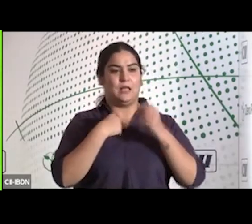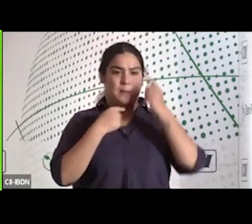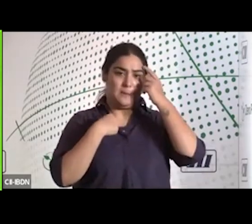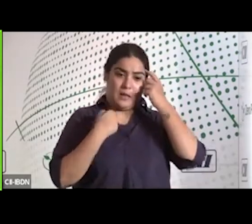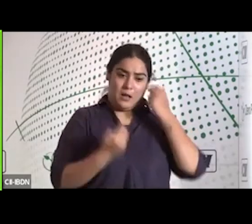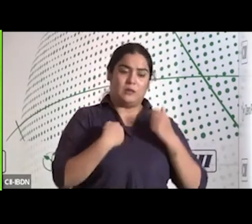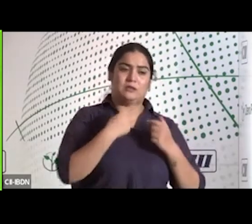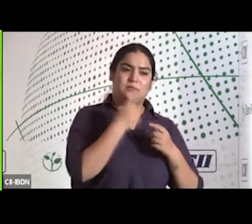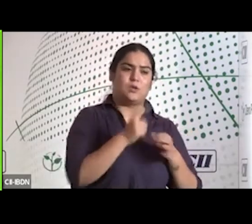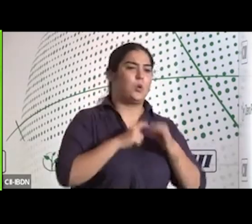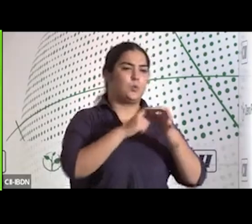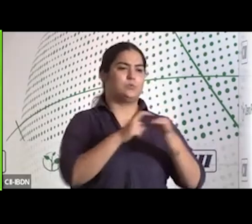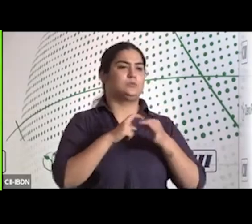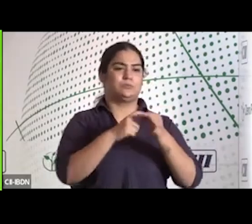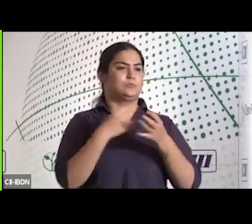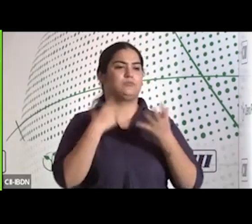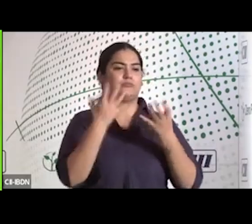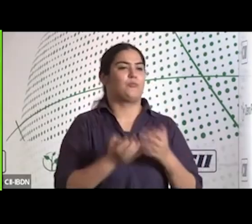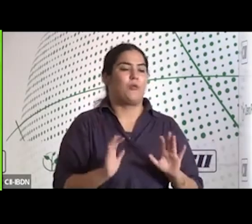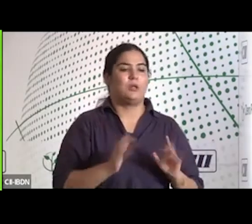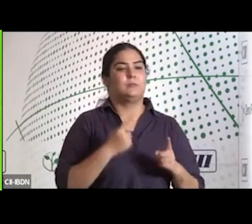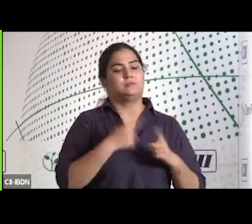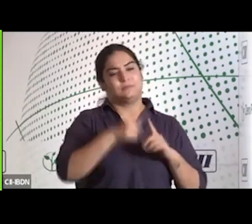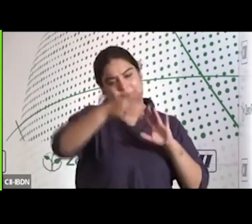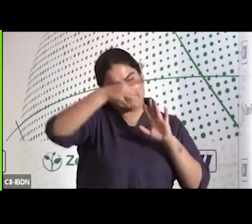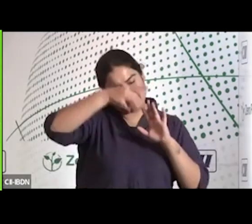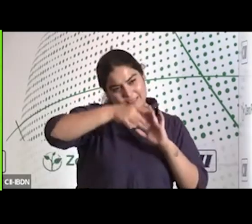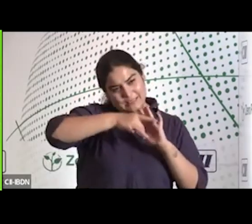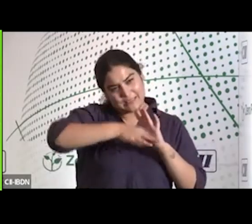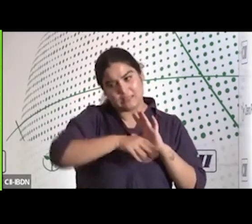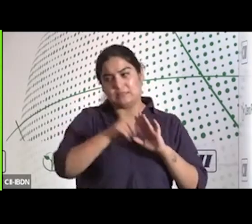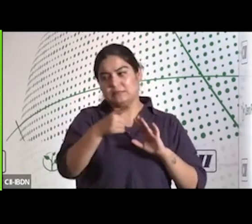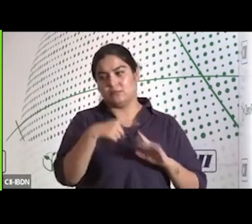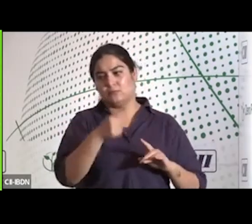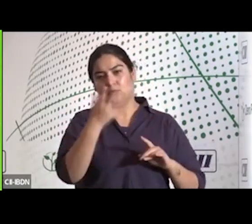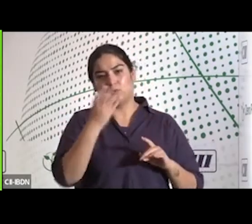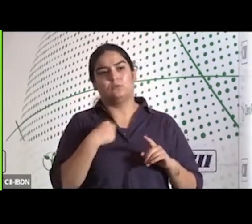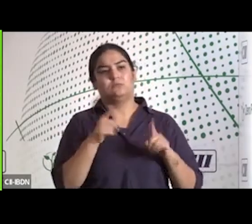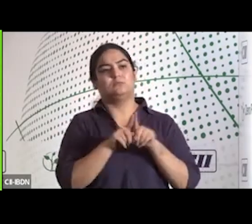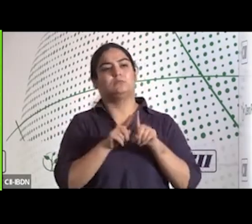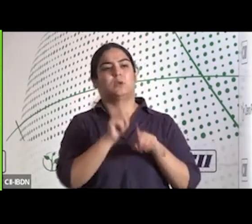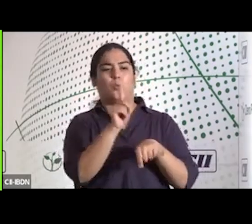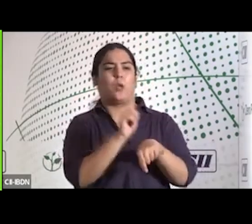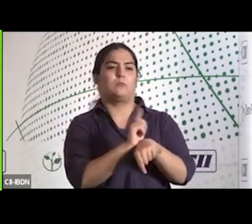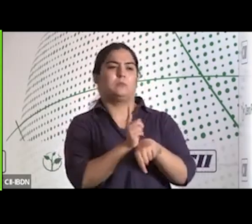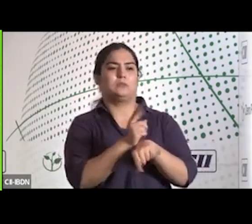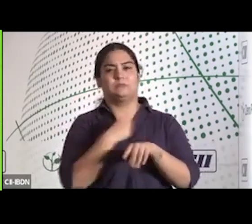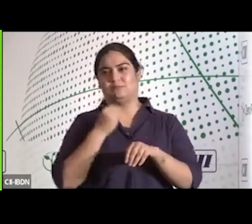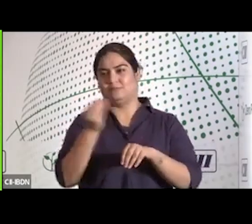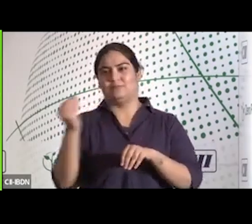all one more question, but if there's any deep that you'll want to see, I can just give you a minute each.